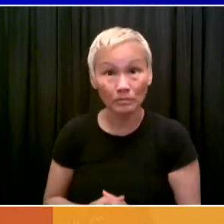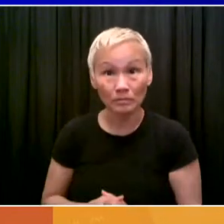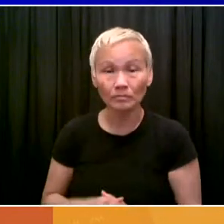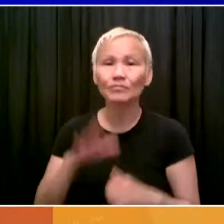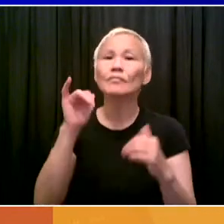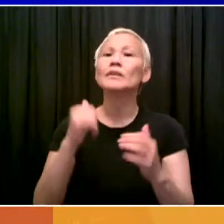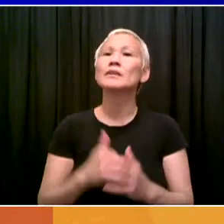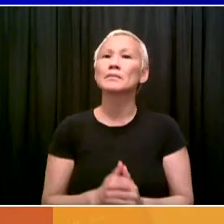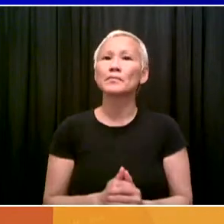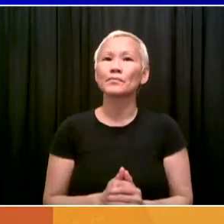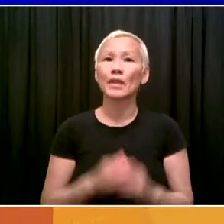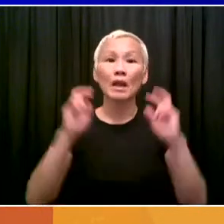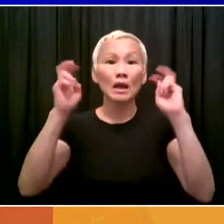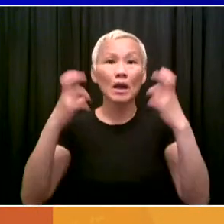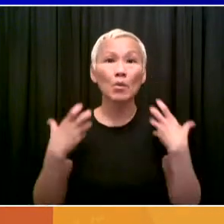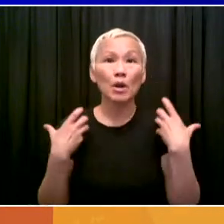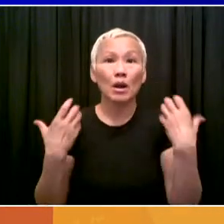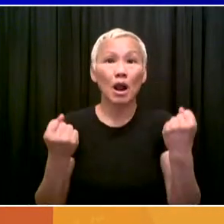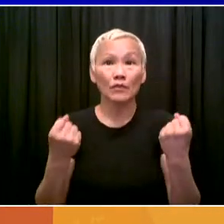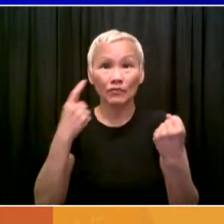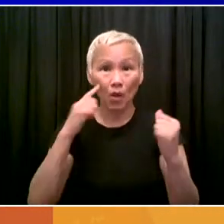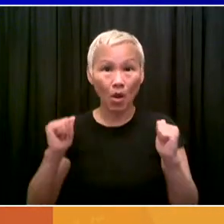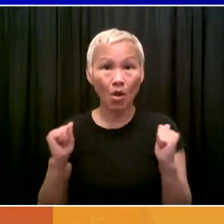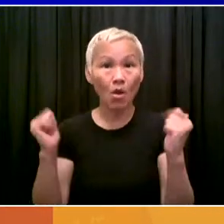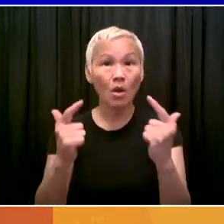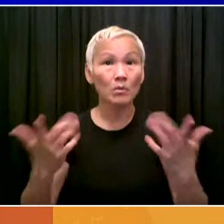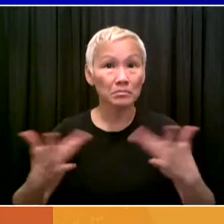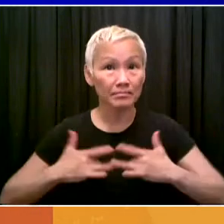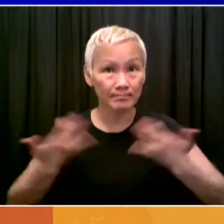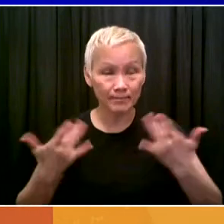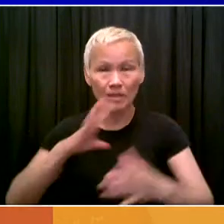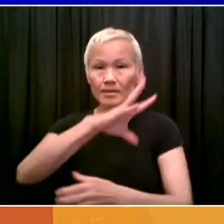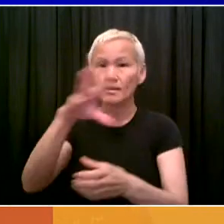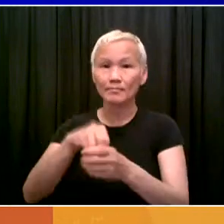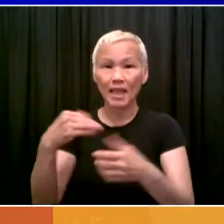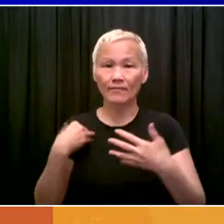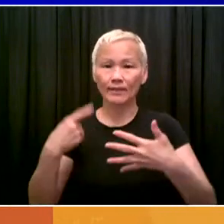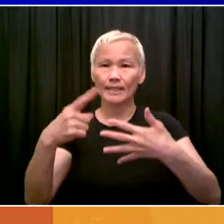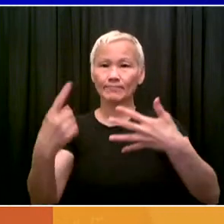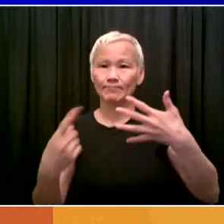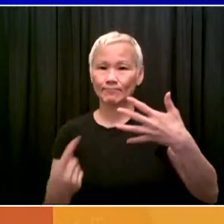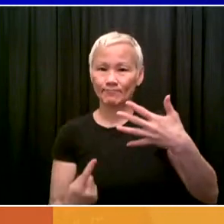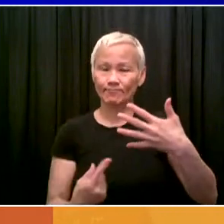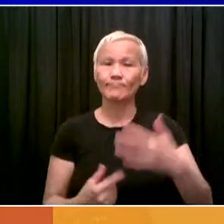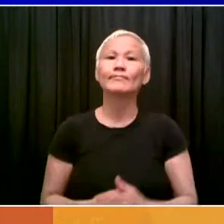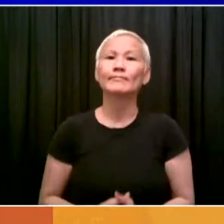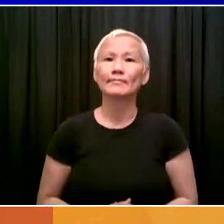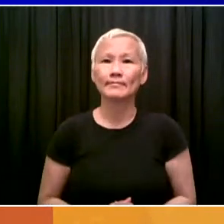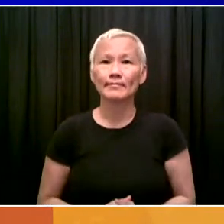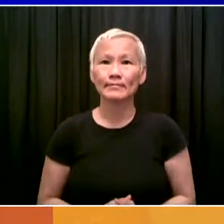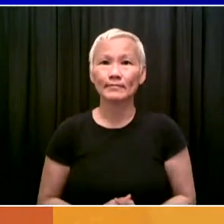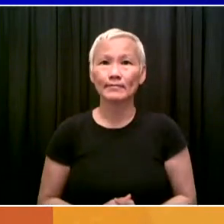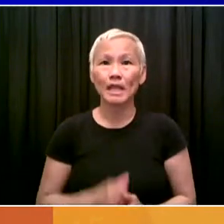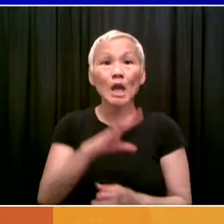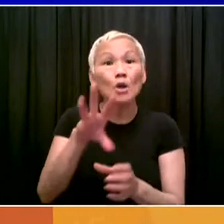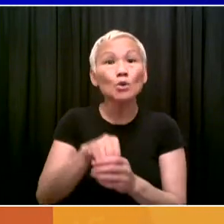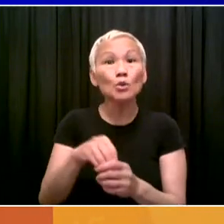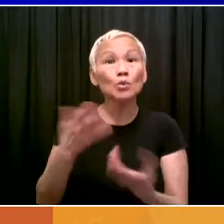AAVIBLALE FOR YOU. WE TALKED